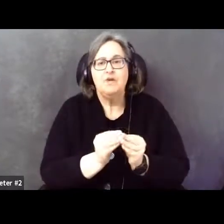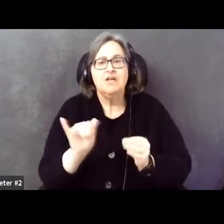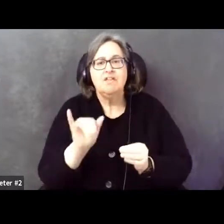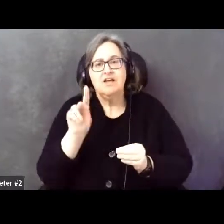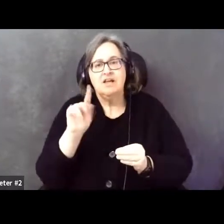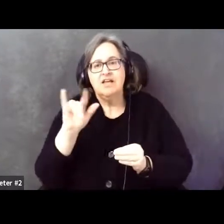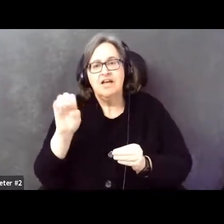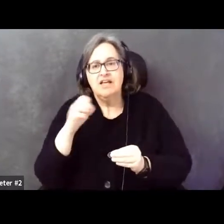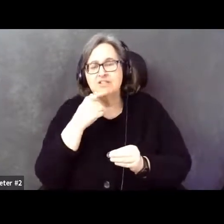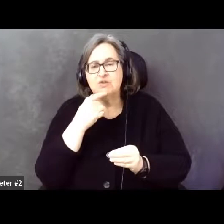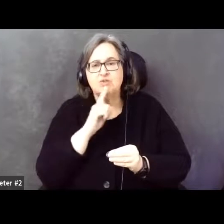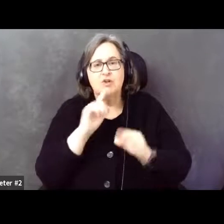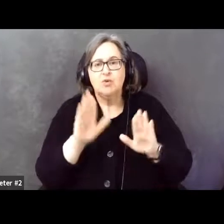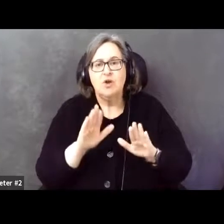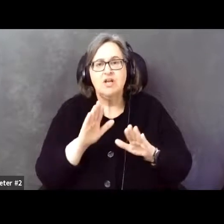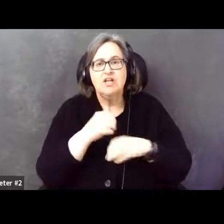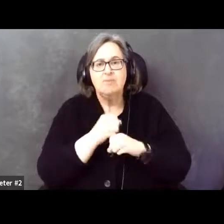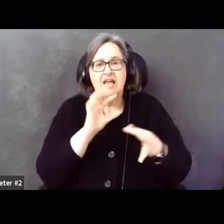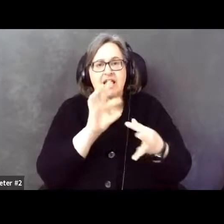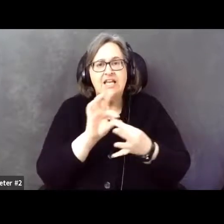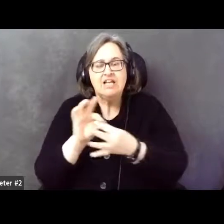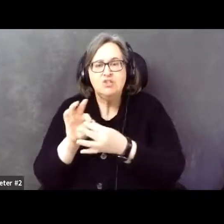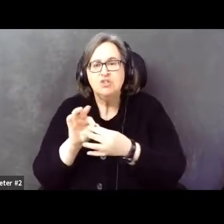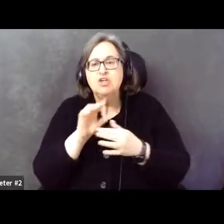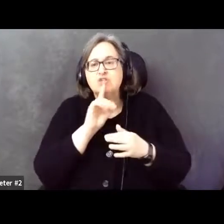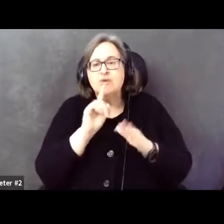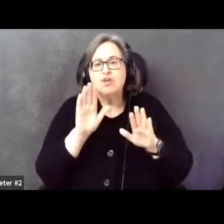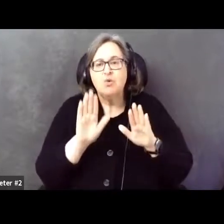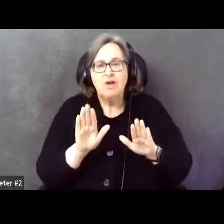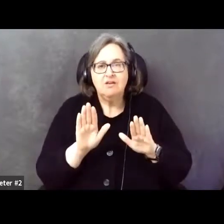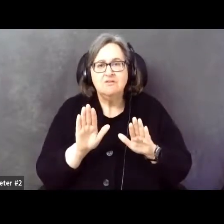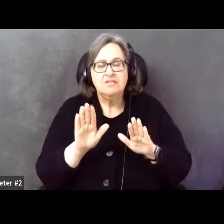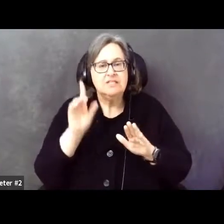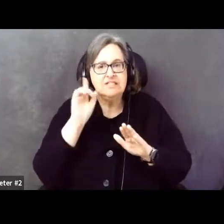very end, it is great to make some connections. It is great for everybody to hear all parts